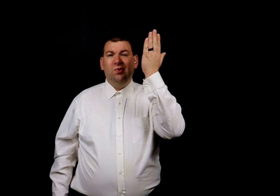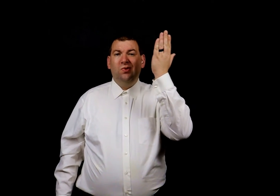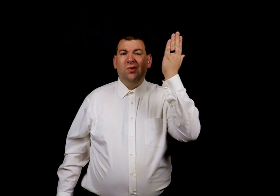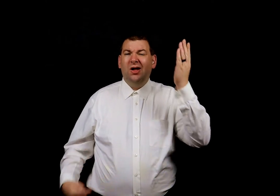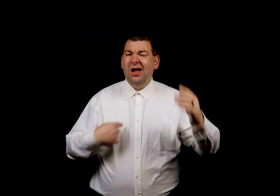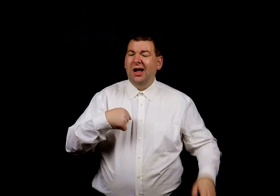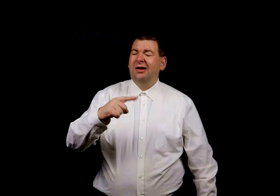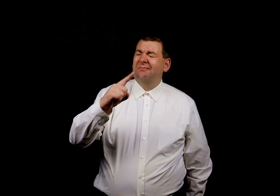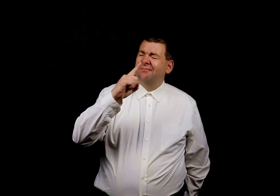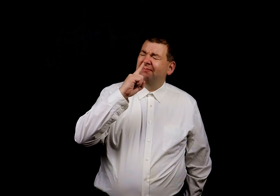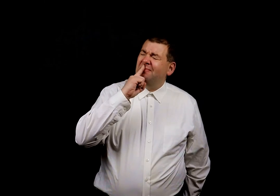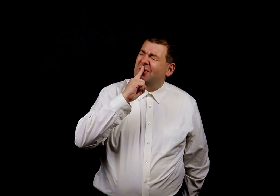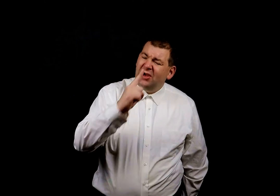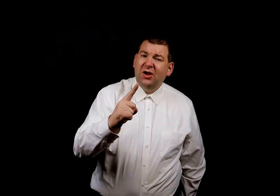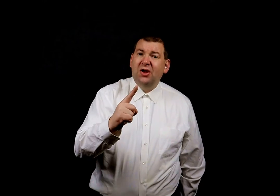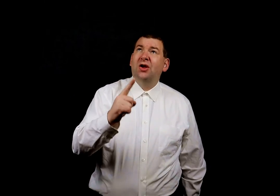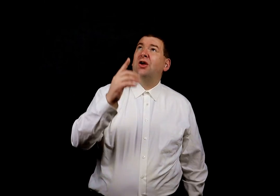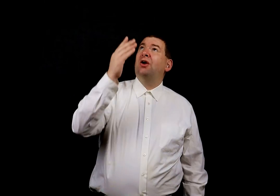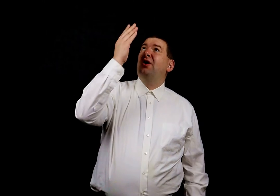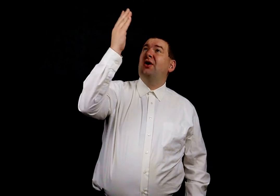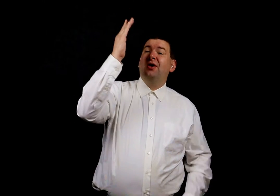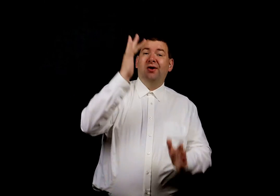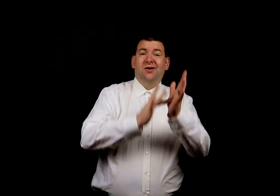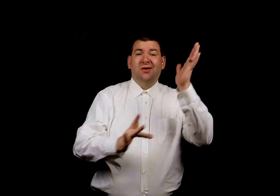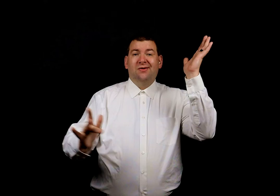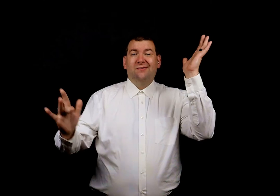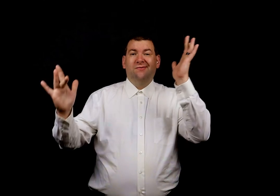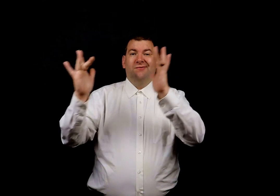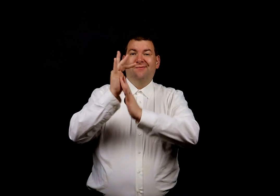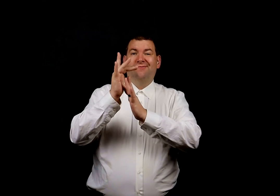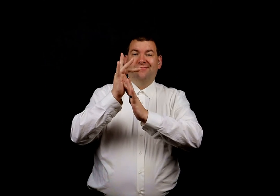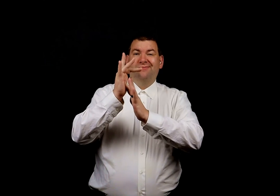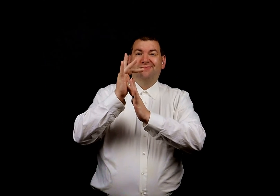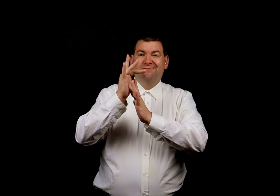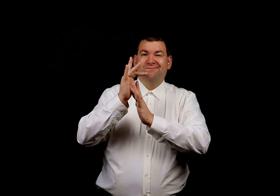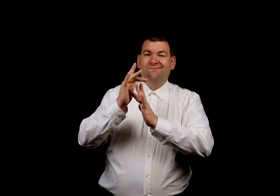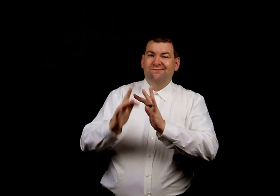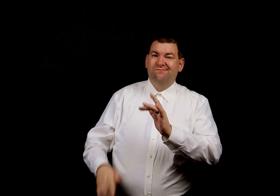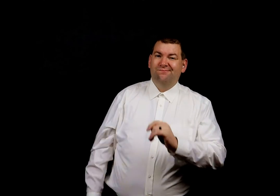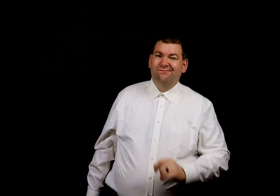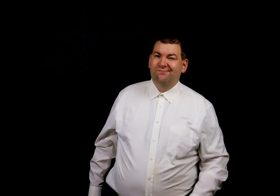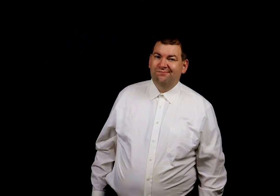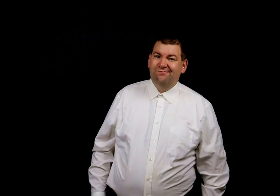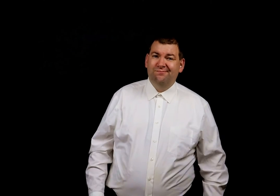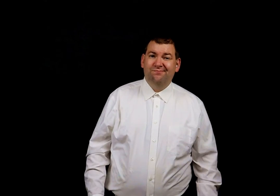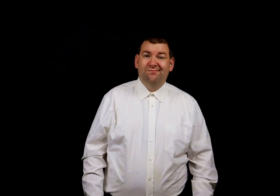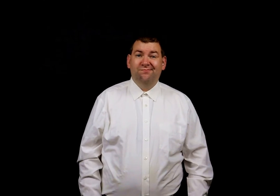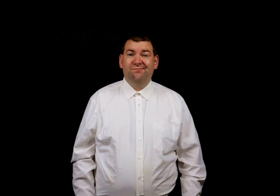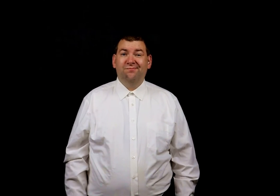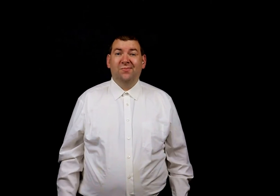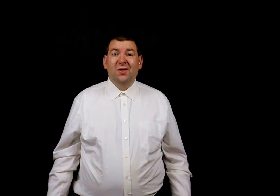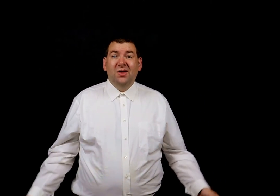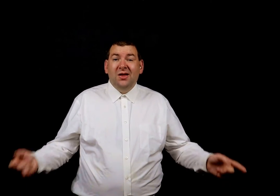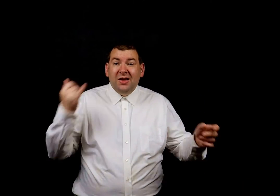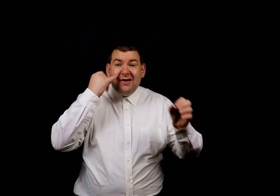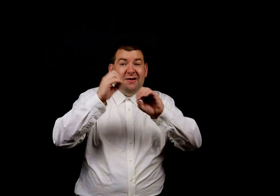I am sure of You. If nothing else